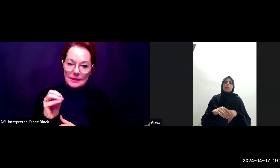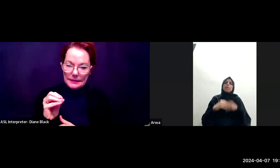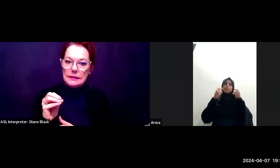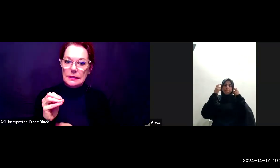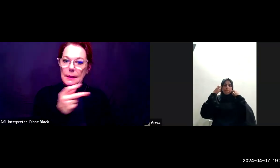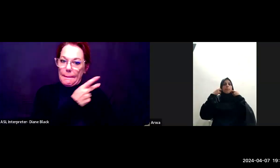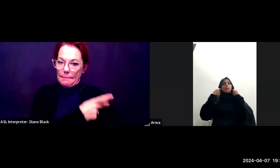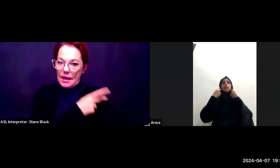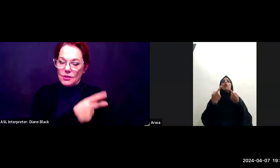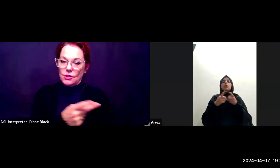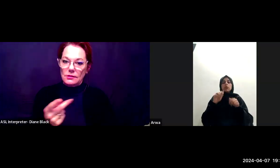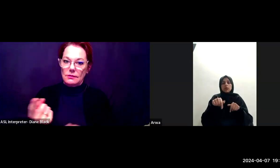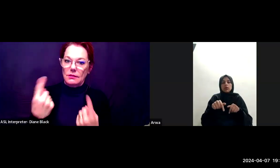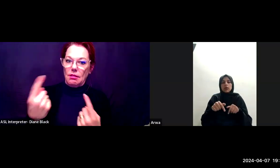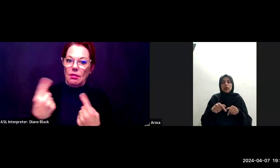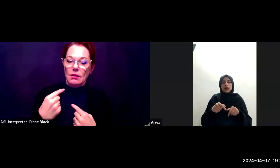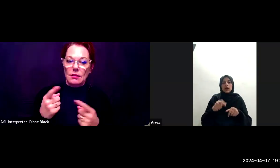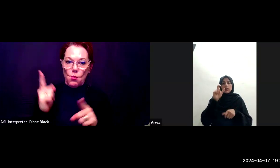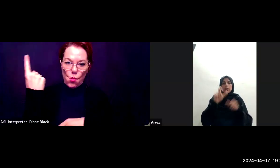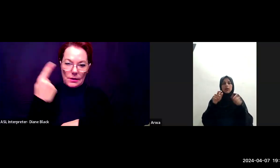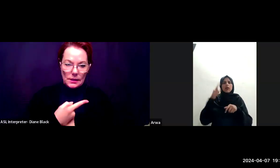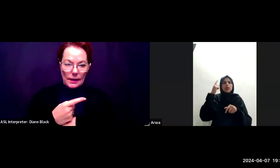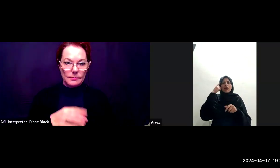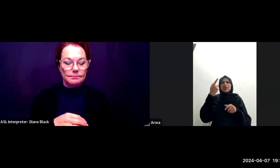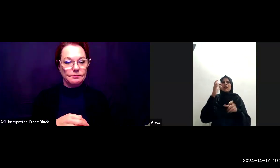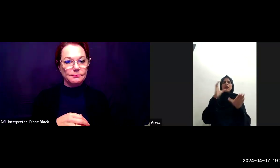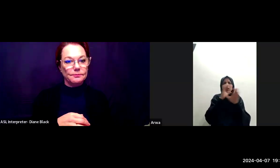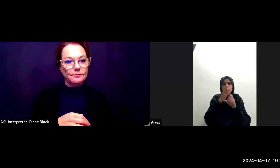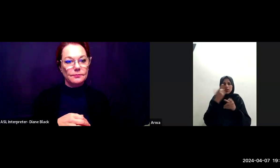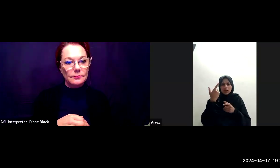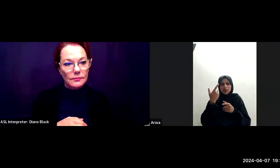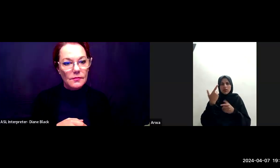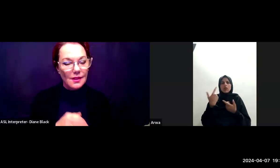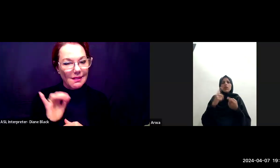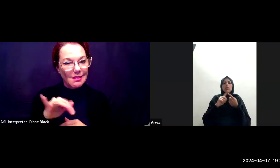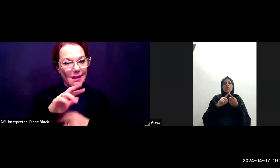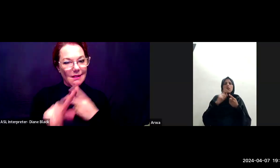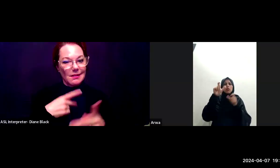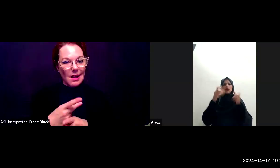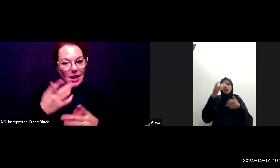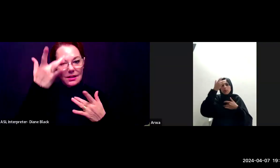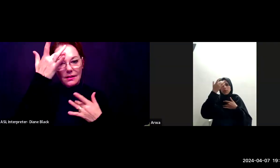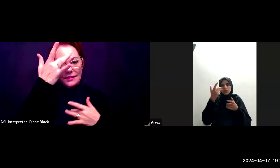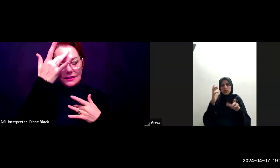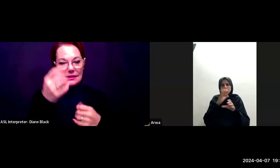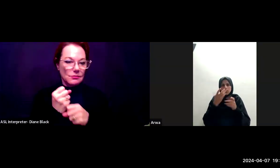so uh it is easy for them to miss such kind of problem when when the subject is